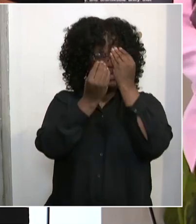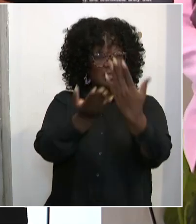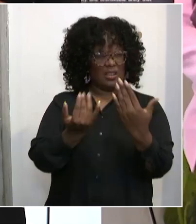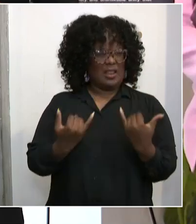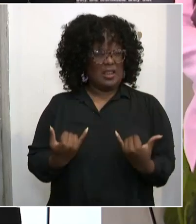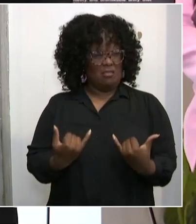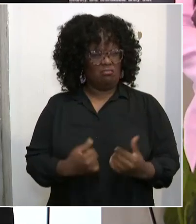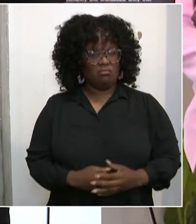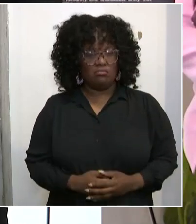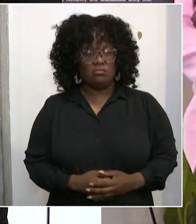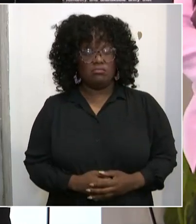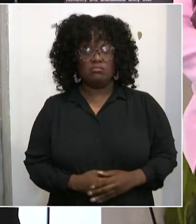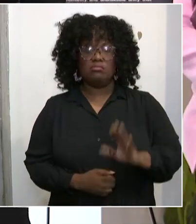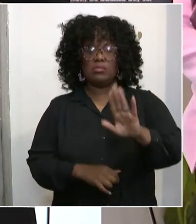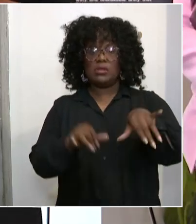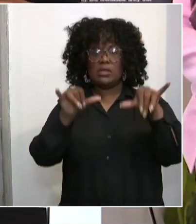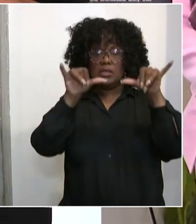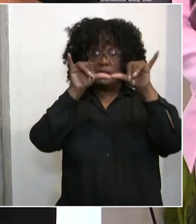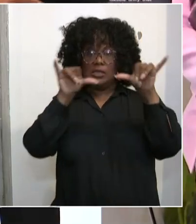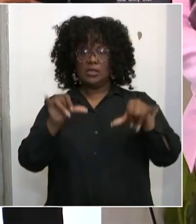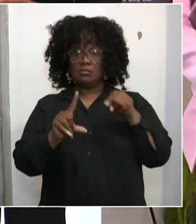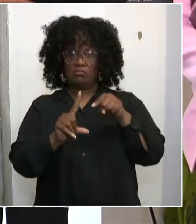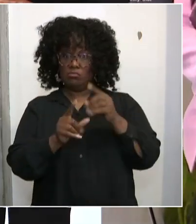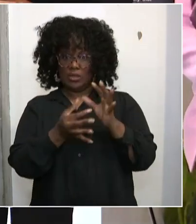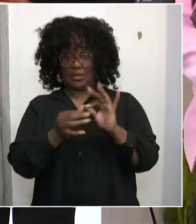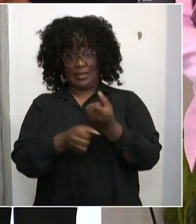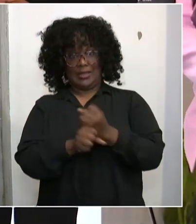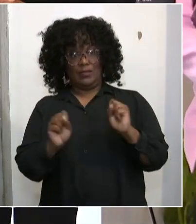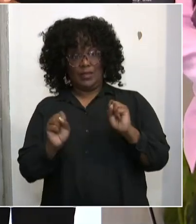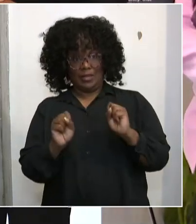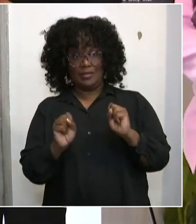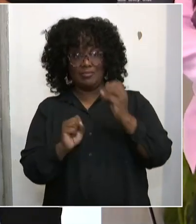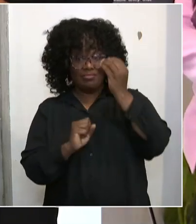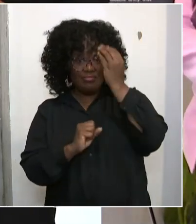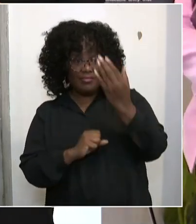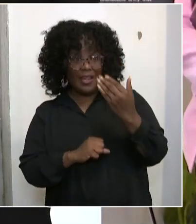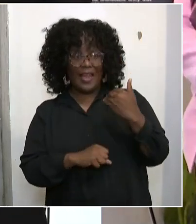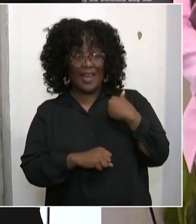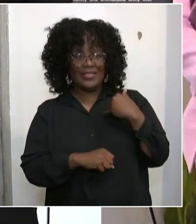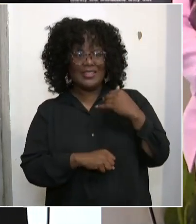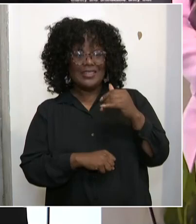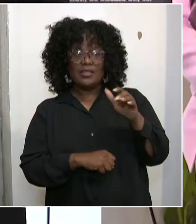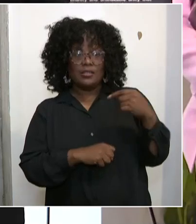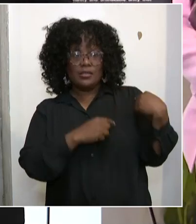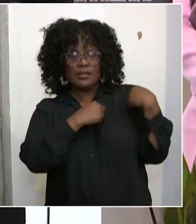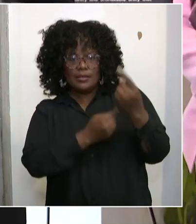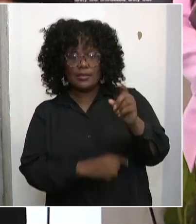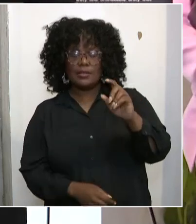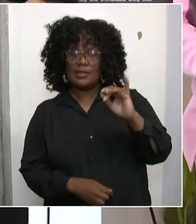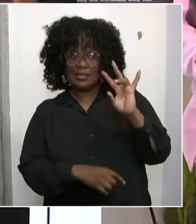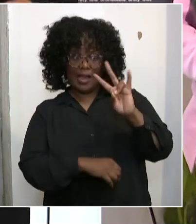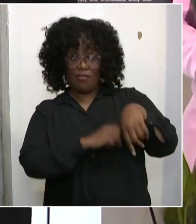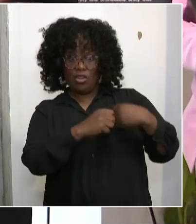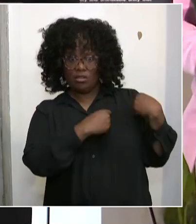We are currently at a 7 year low of crime. Tracking this year is the lowest crime we've ever had on the system, but thank you, Mayor.